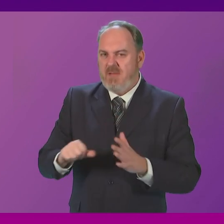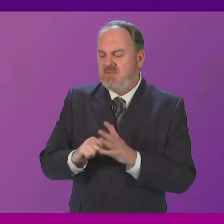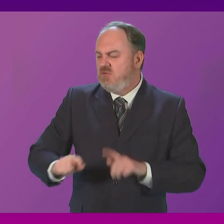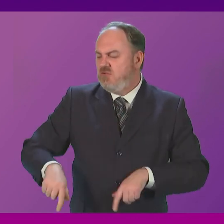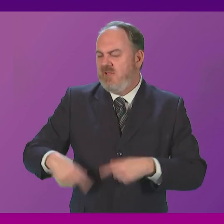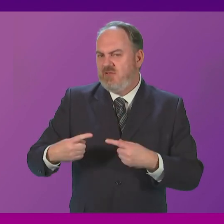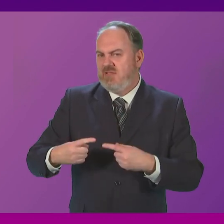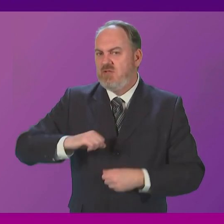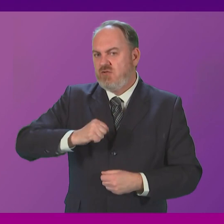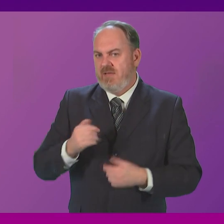Members, thank you.